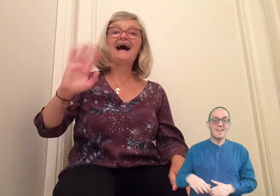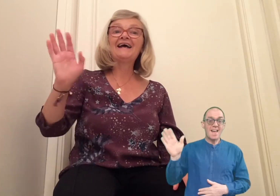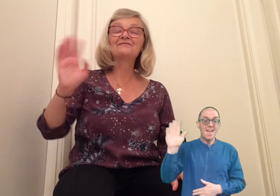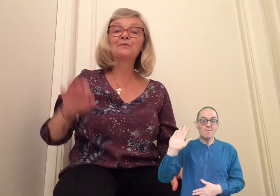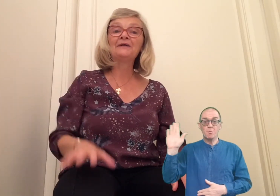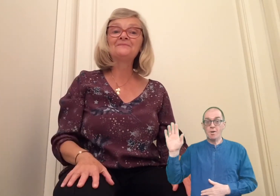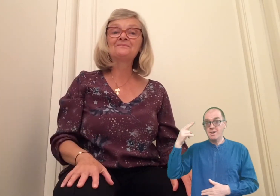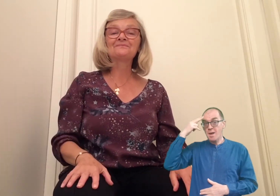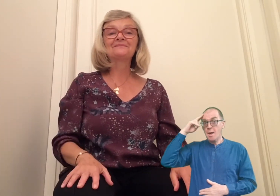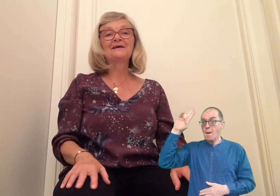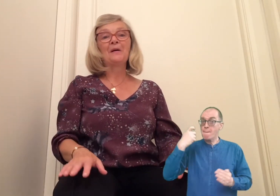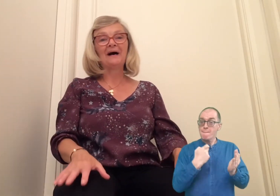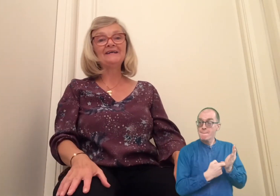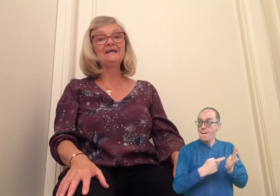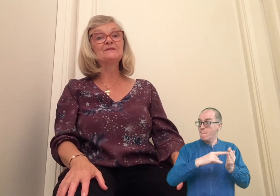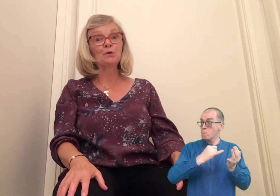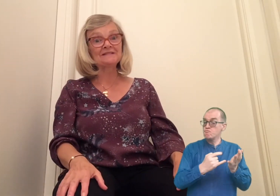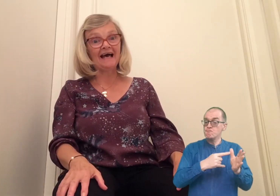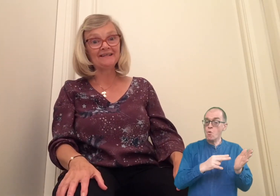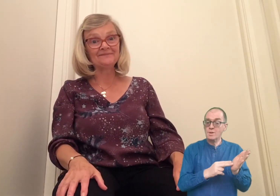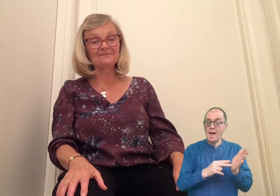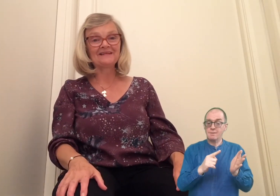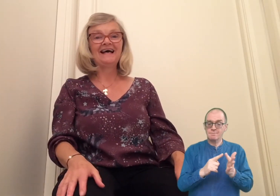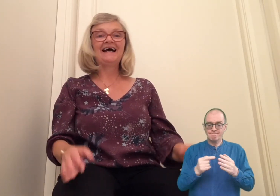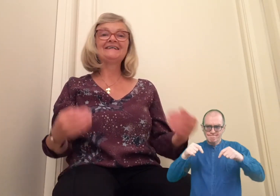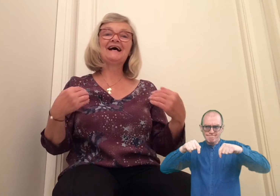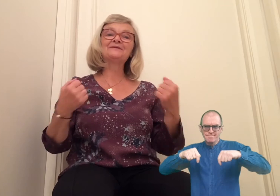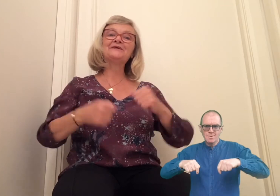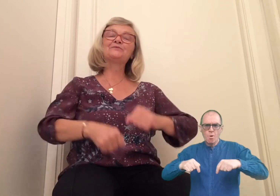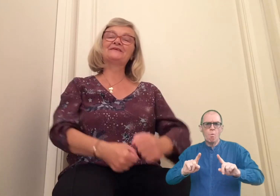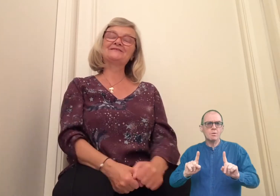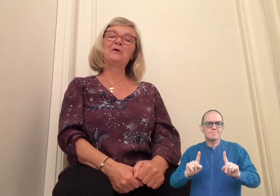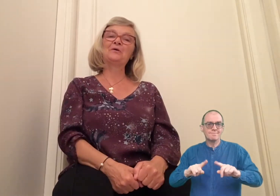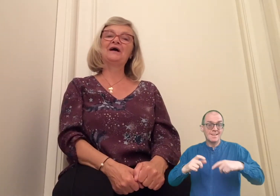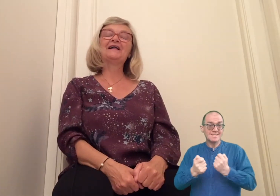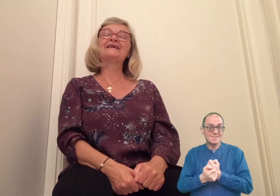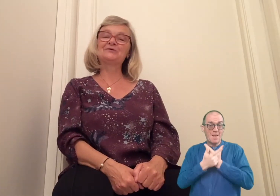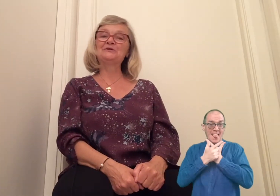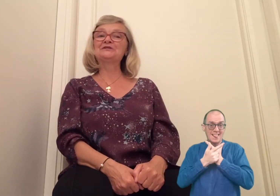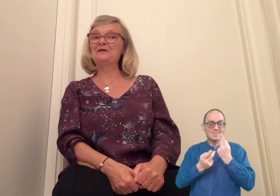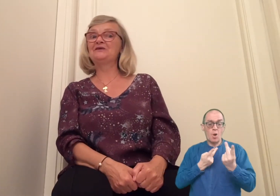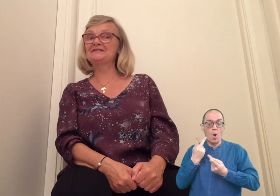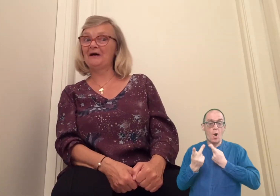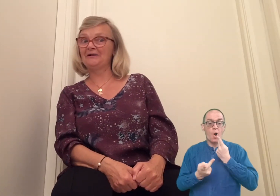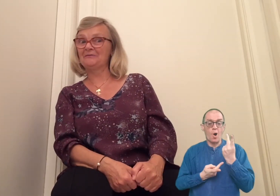Hi, everyone. My name is Rosanne and I'm here with a song that's going to make you smile.